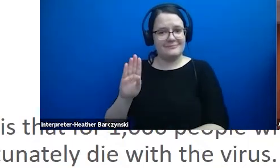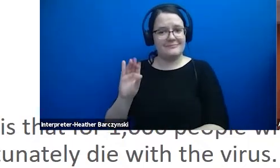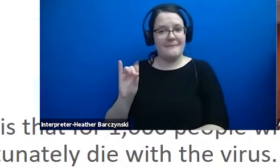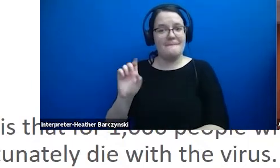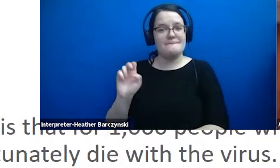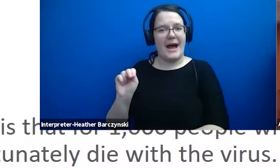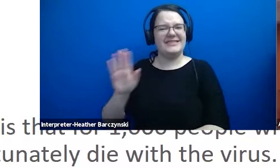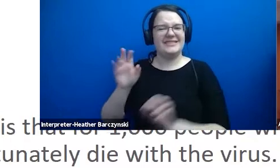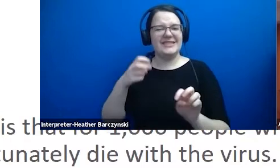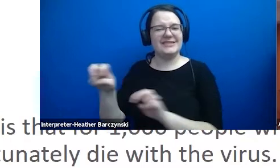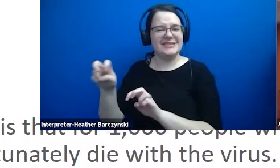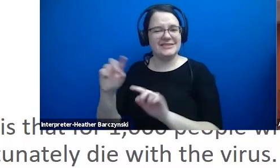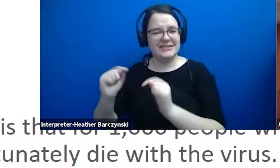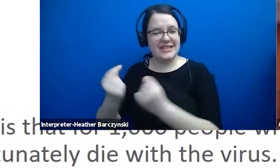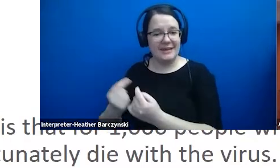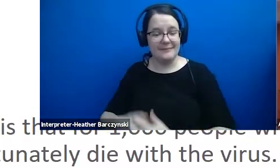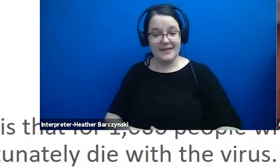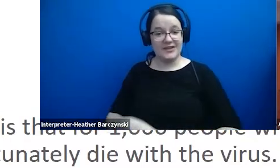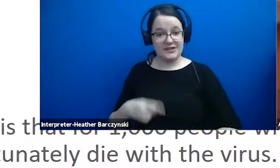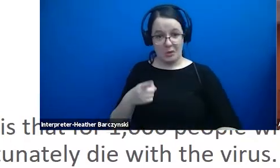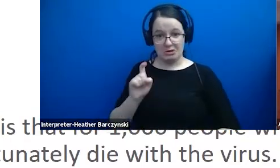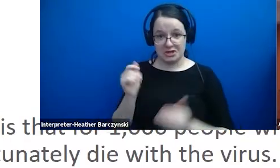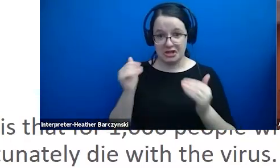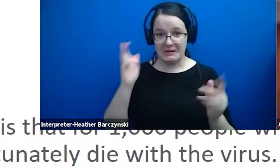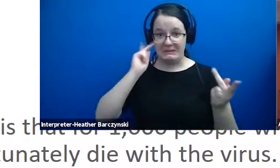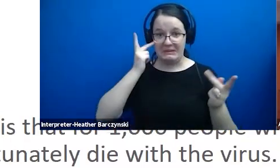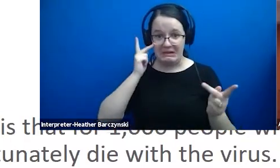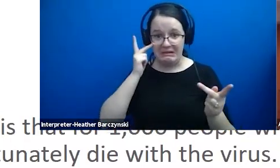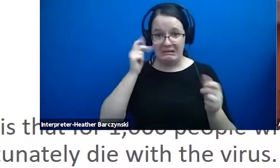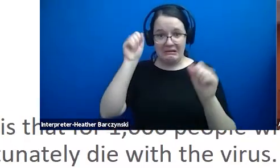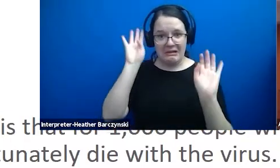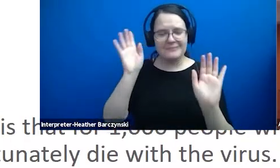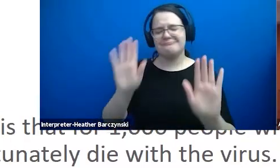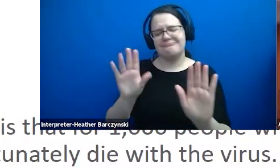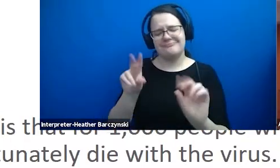you know i don't think there's a reason to panic i think we all need to wait for the data next slide